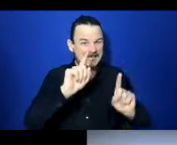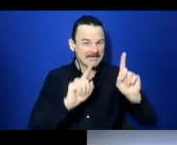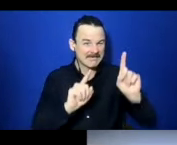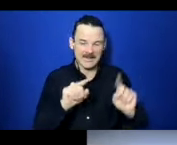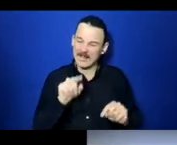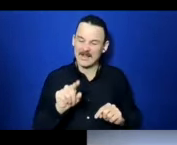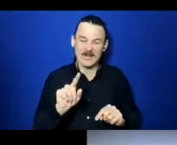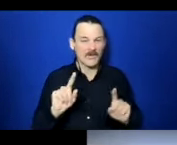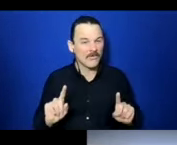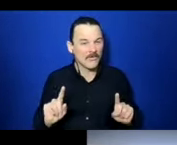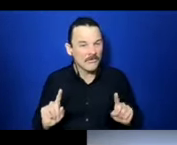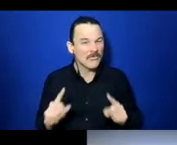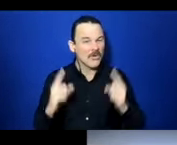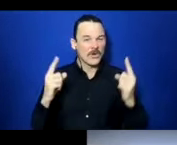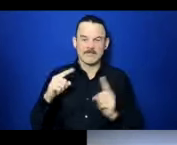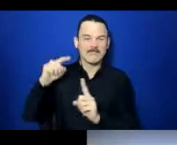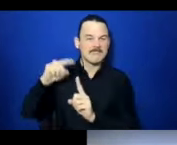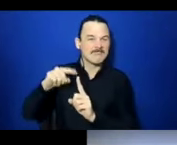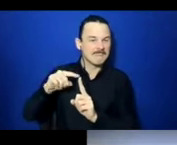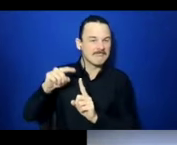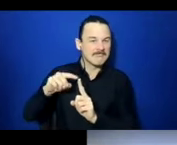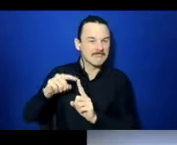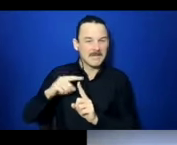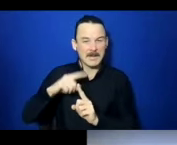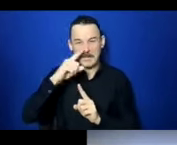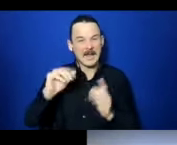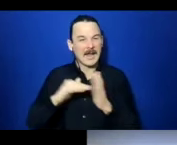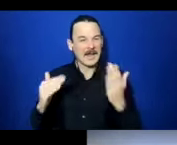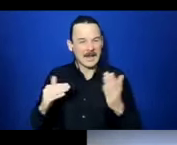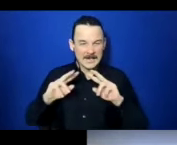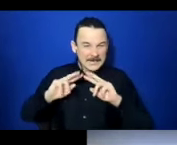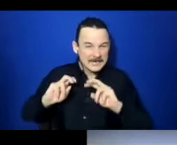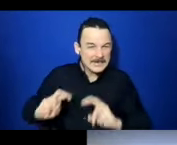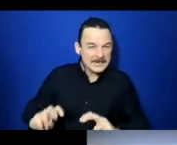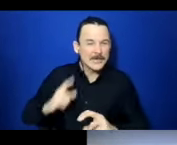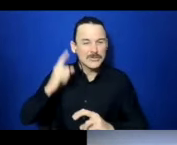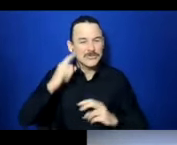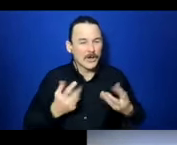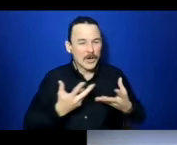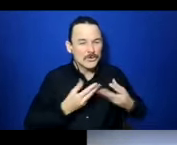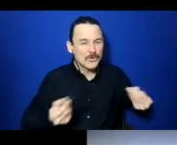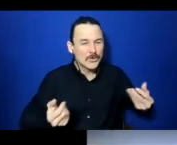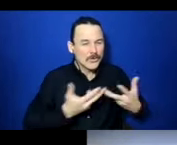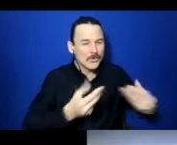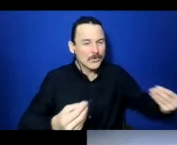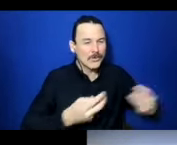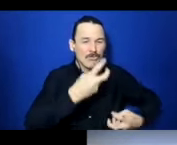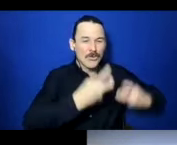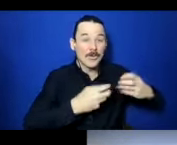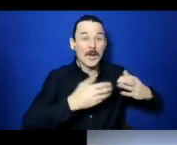brought into somehow solve problems. Just like, just like what stated earlier, we're not gonna